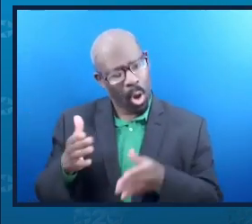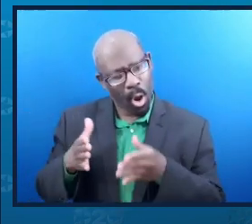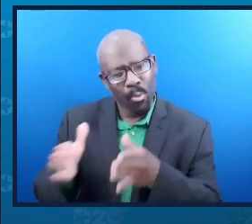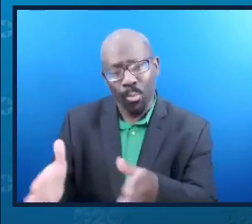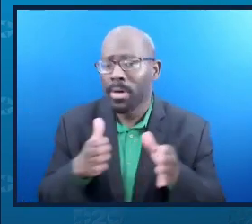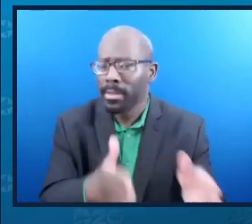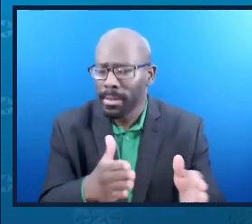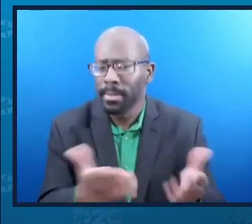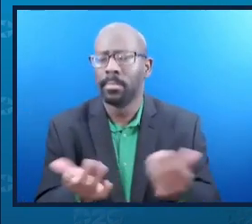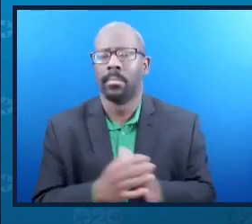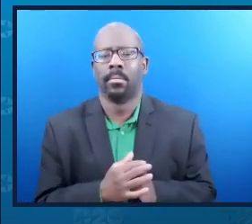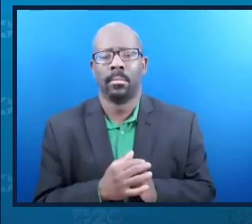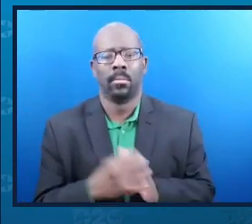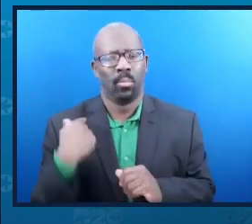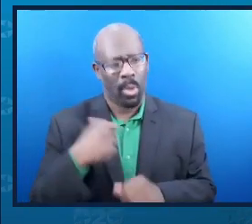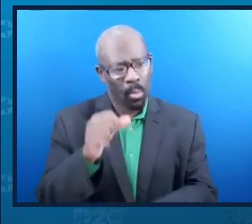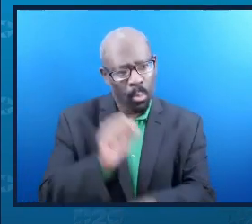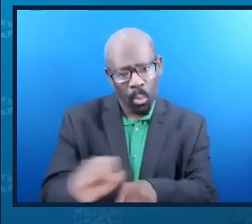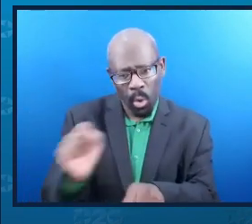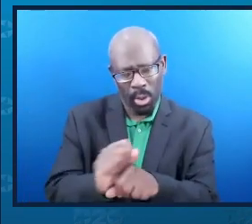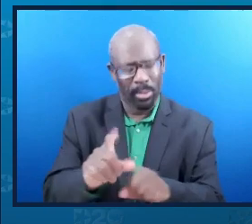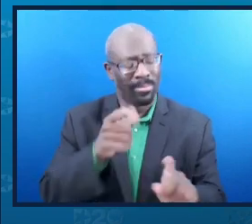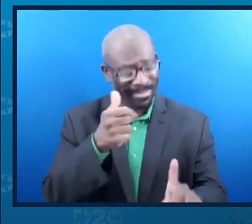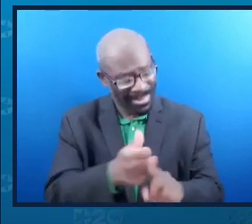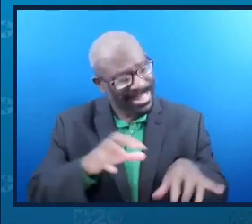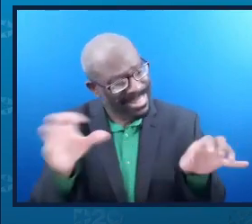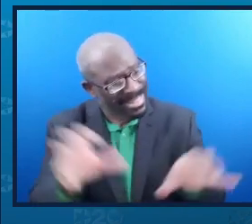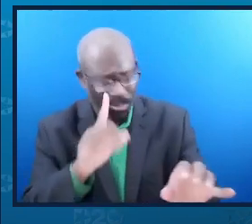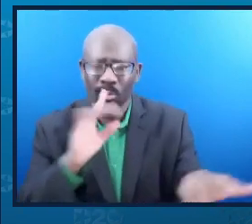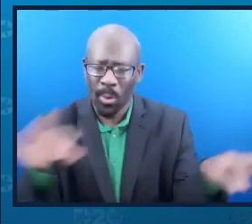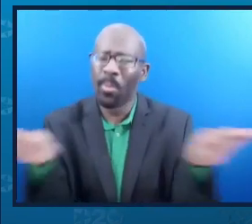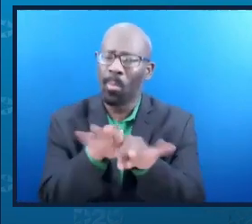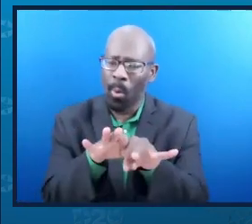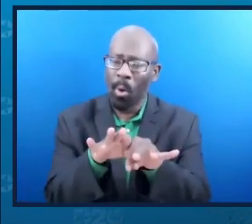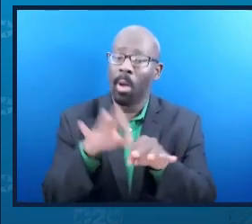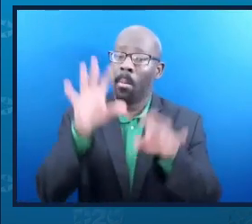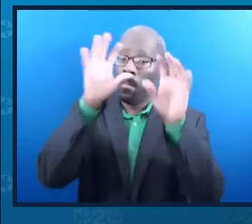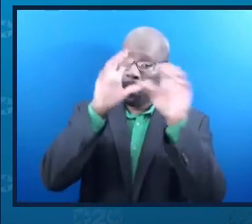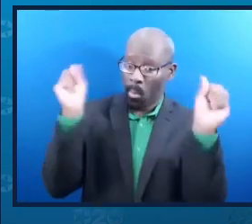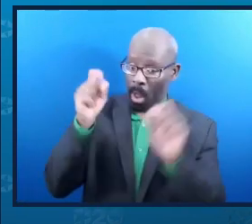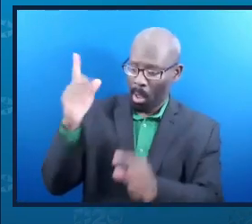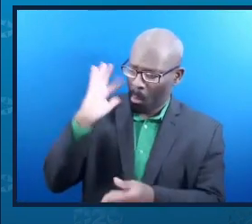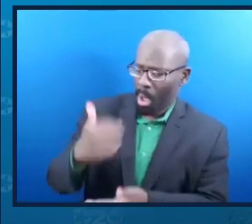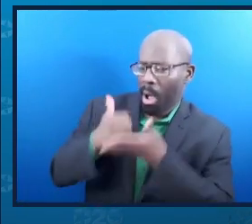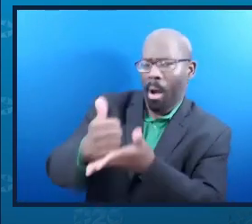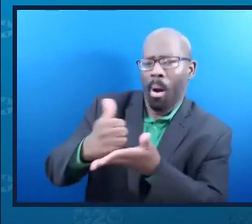WILL DO THE IMPORTANT WORK, A PRESIDENT WHO WILL BRING ALL OF